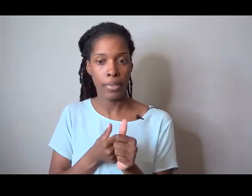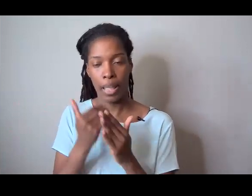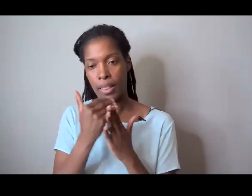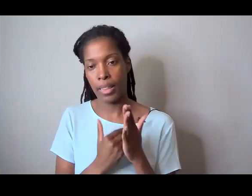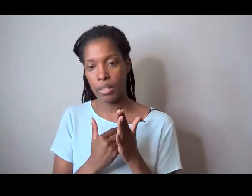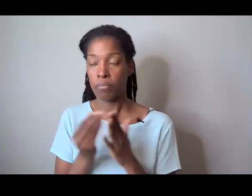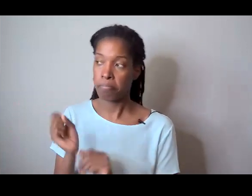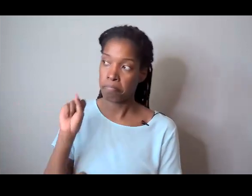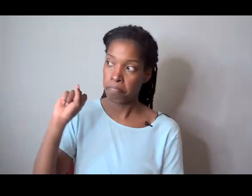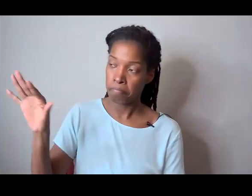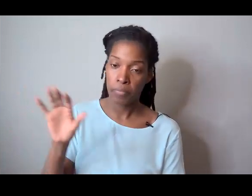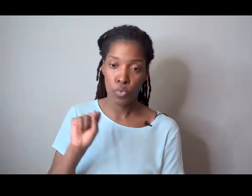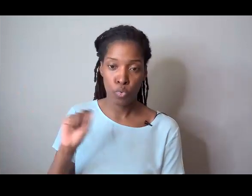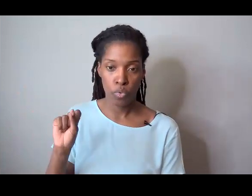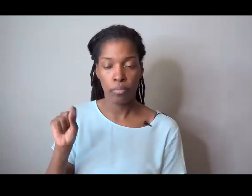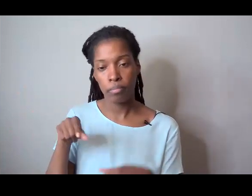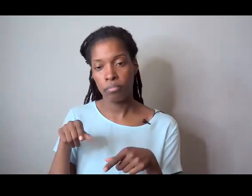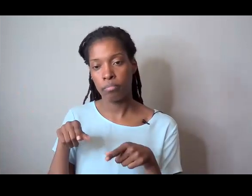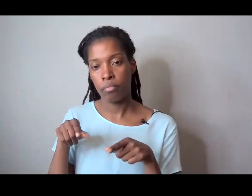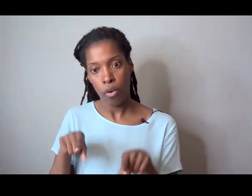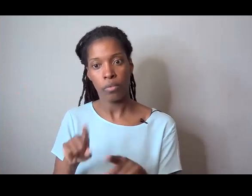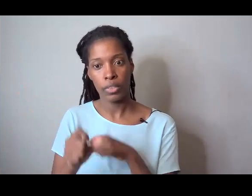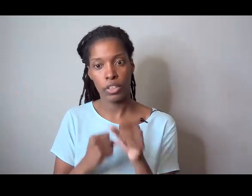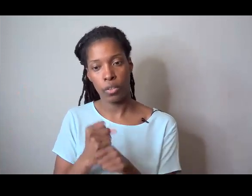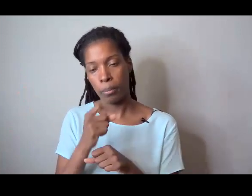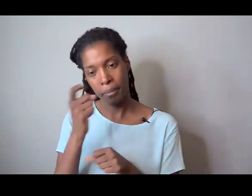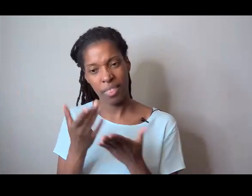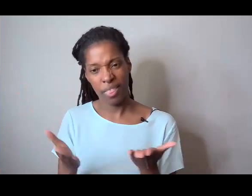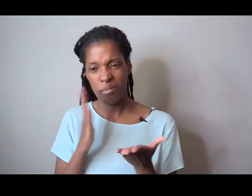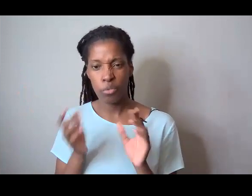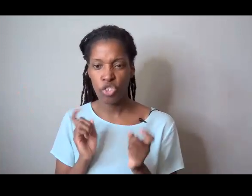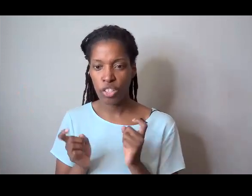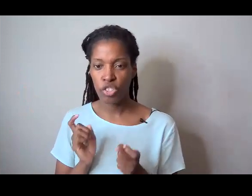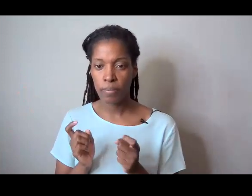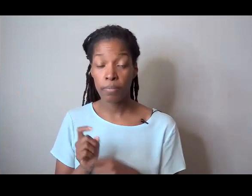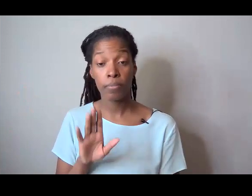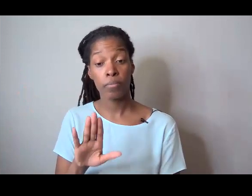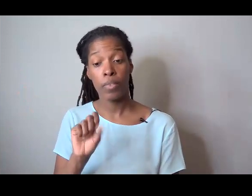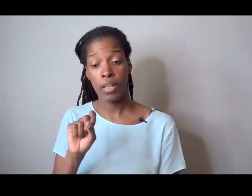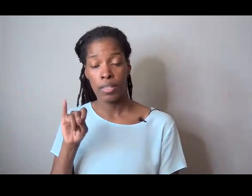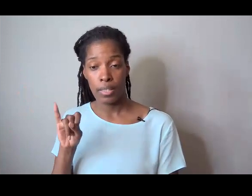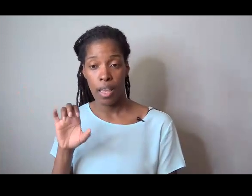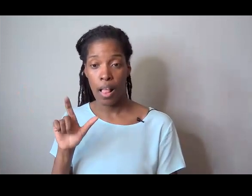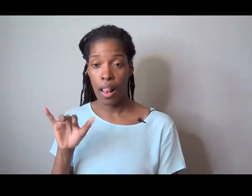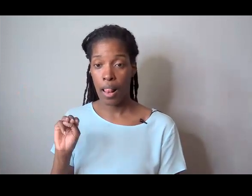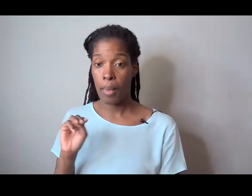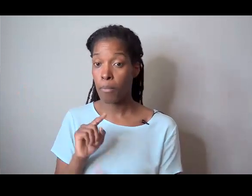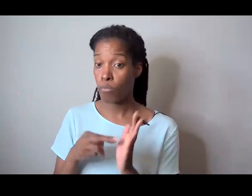Your SSI claims rep may want you to report at those changes as they occur.